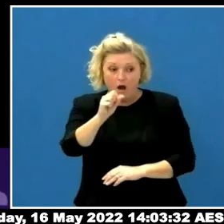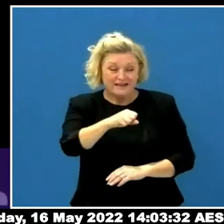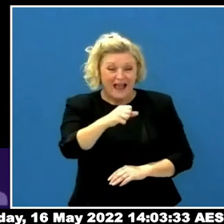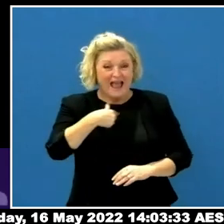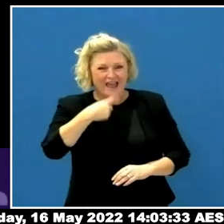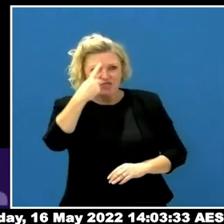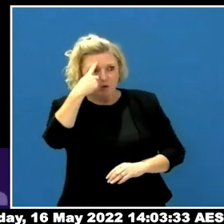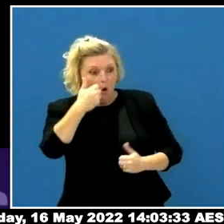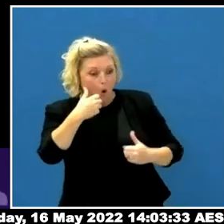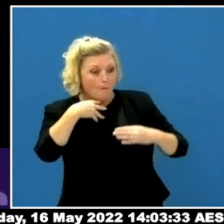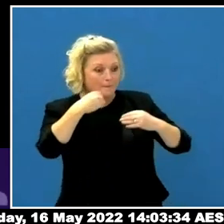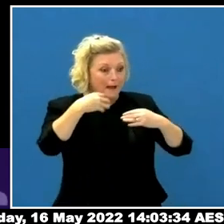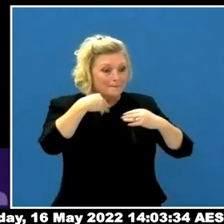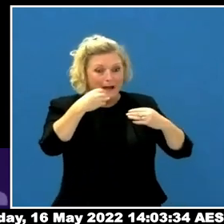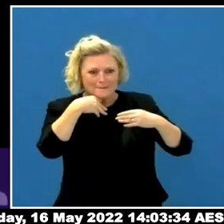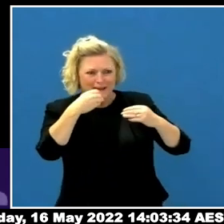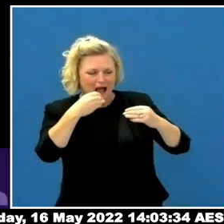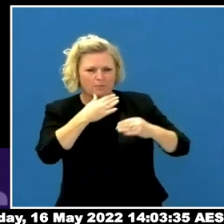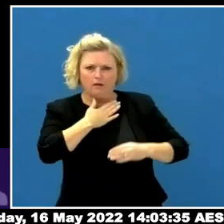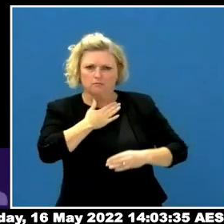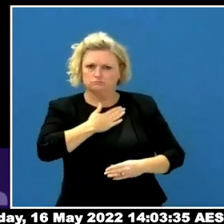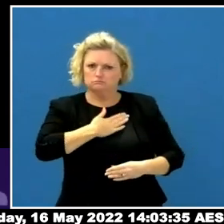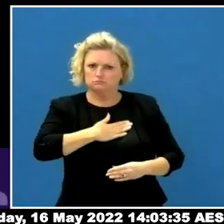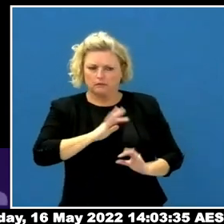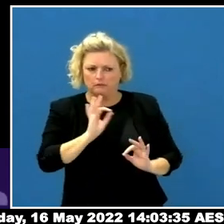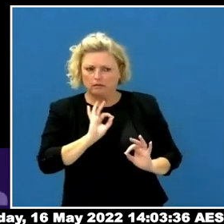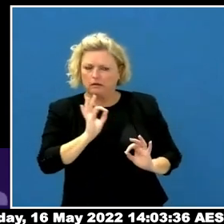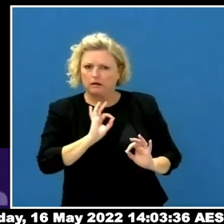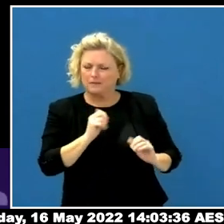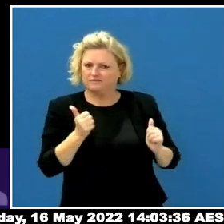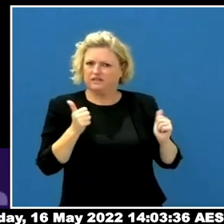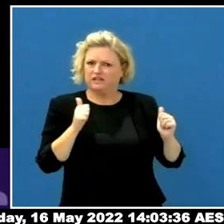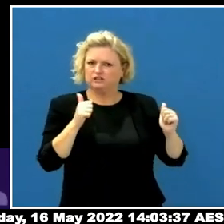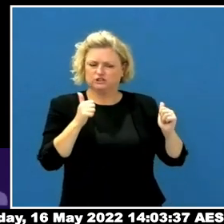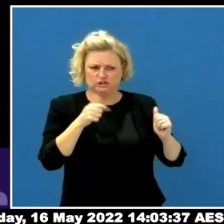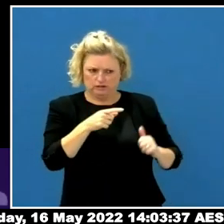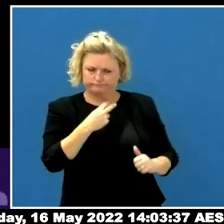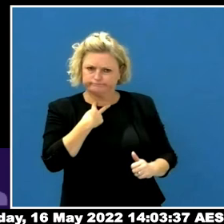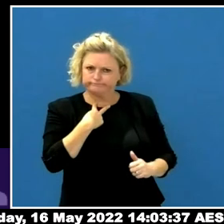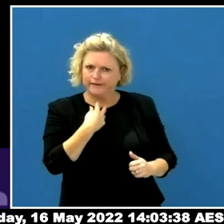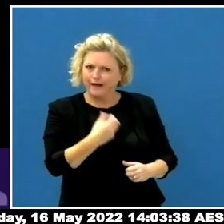The last two bullet points refer to something you've already given evidence